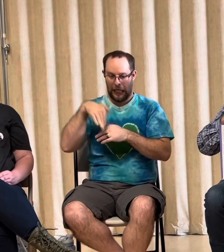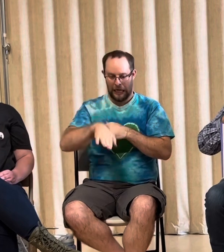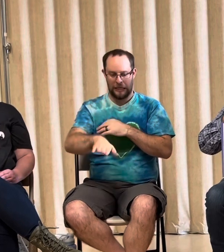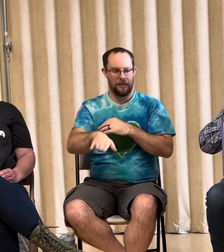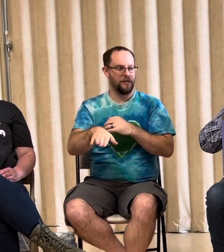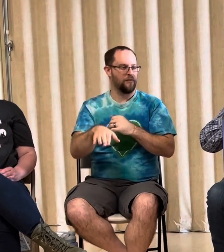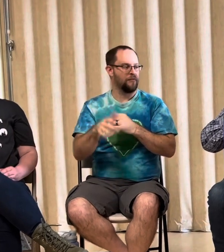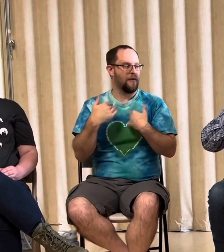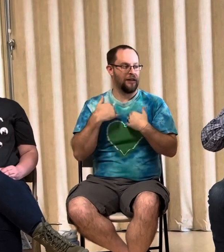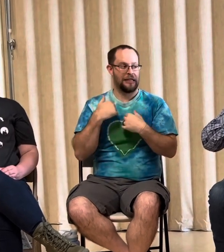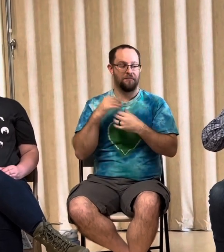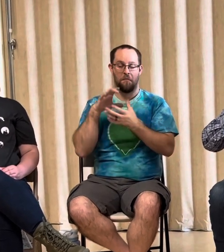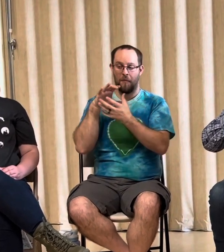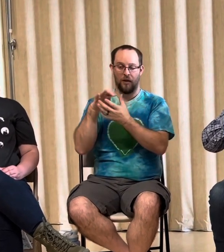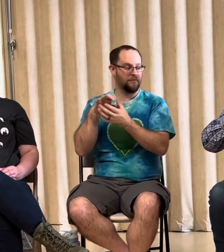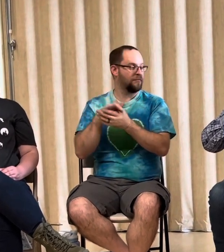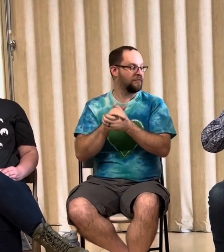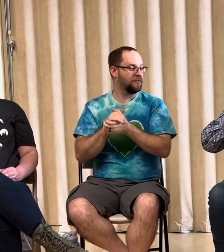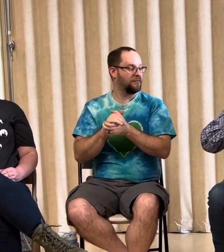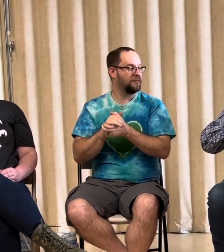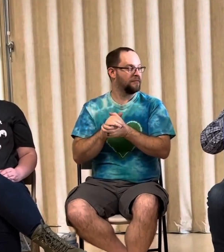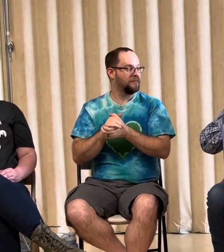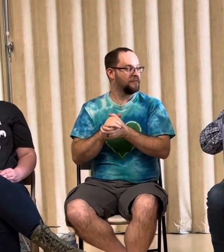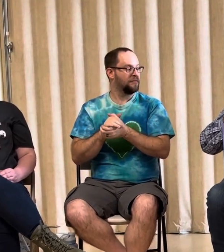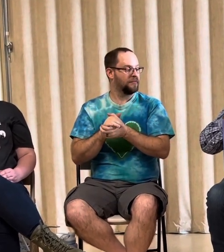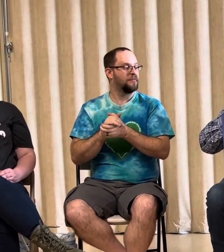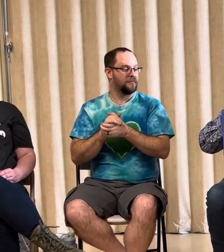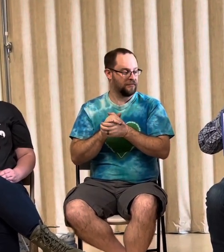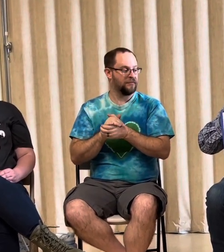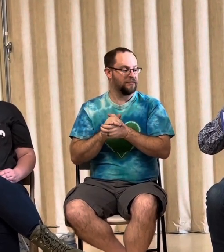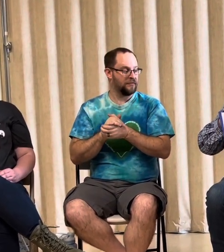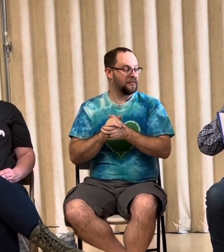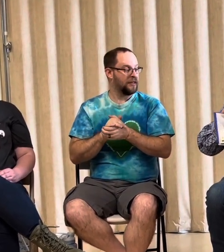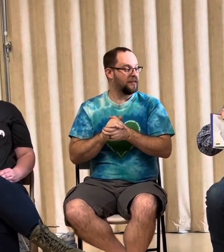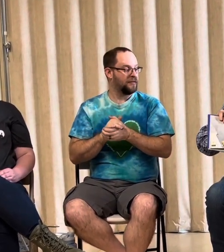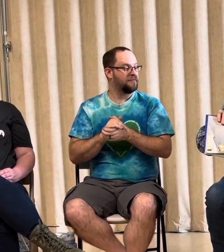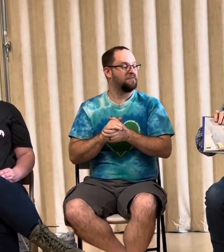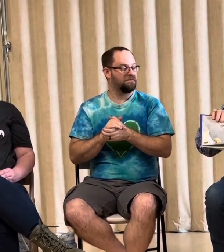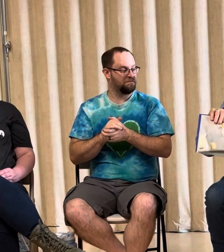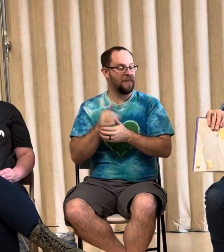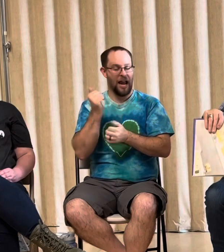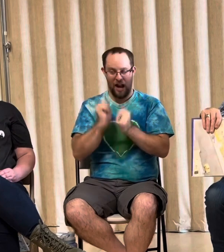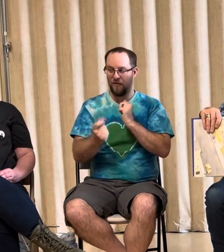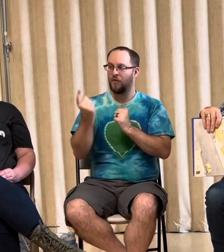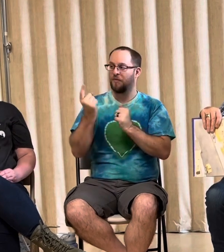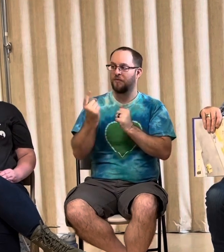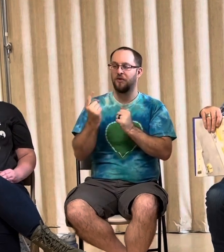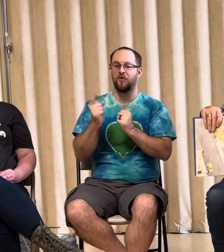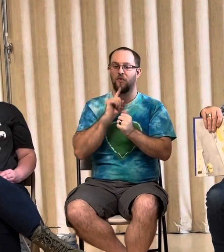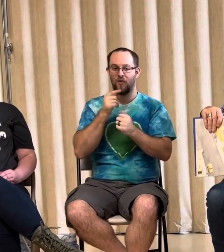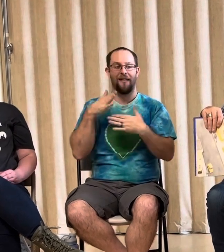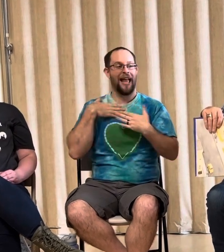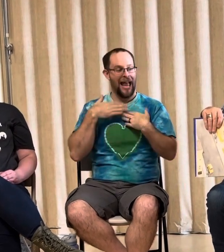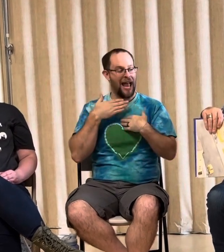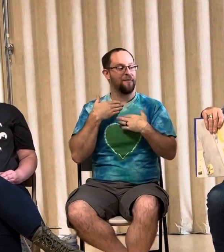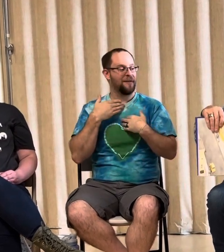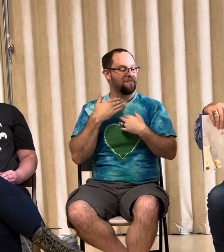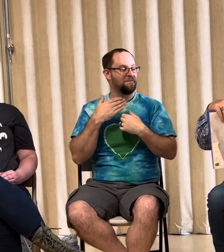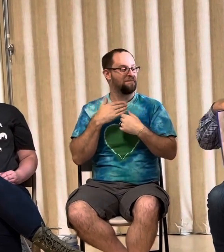we have a tennis ball, you know who gets the tennis ball? The dog does. So everybody is really happy! And